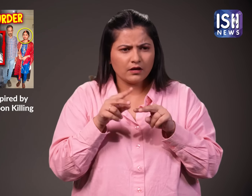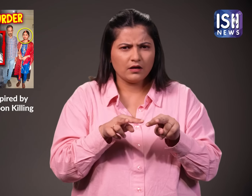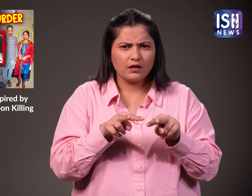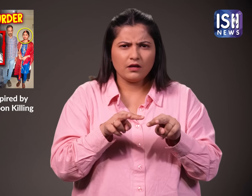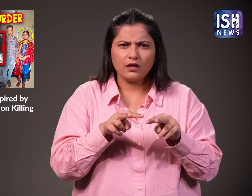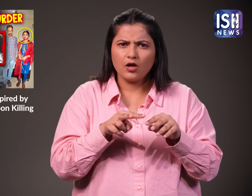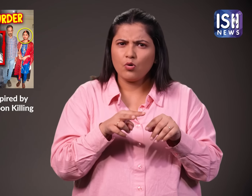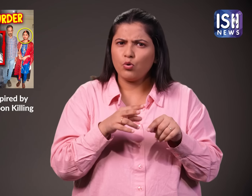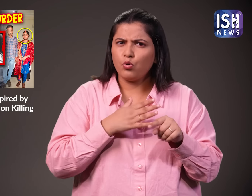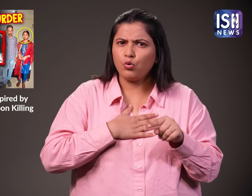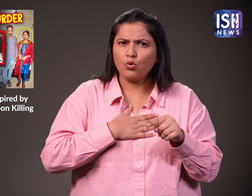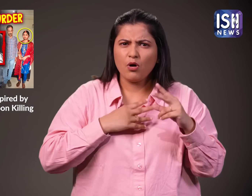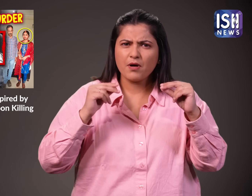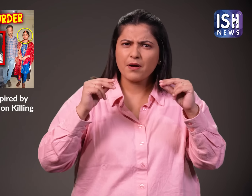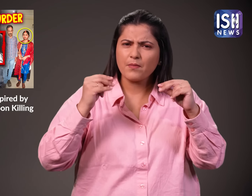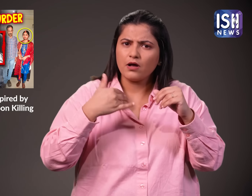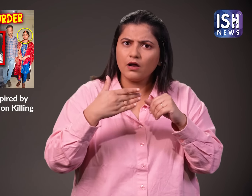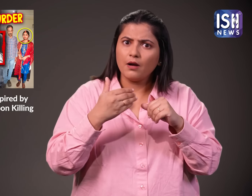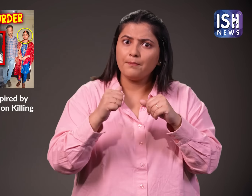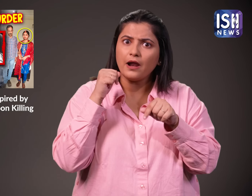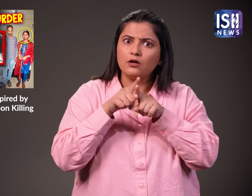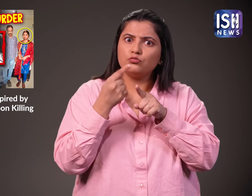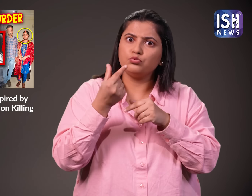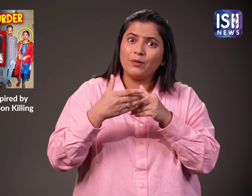Shocking! She was involved in an illicit affair.